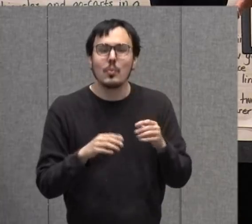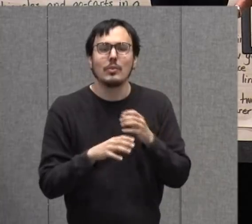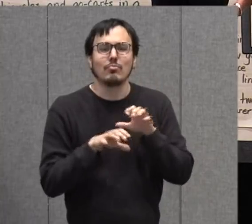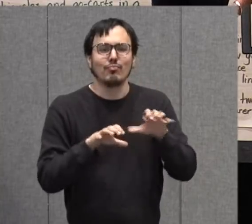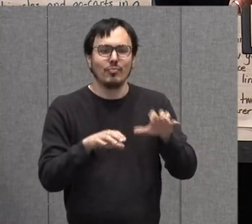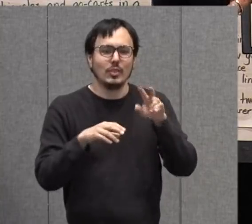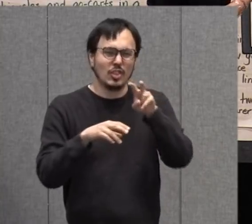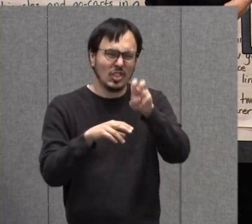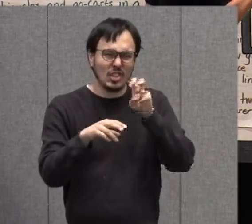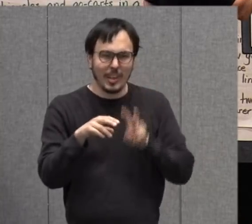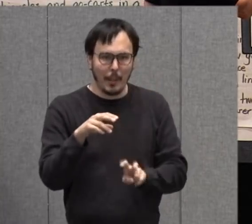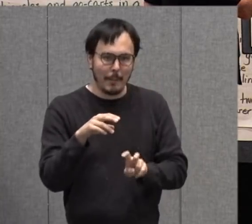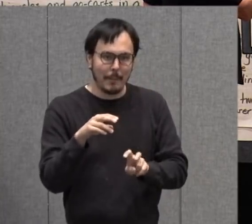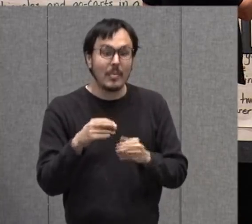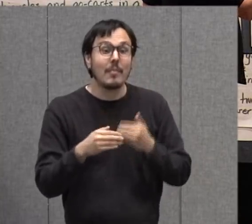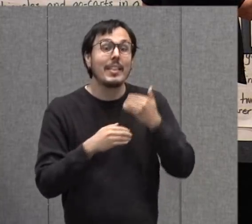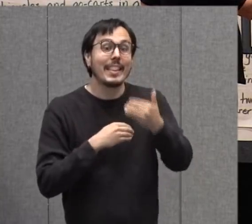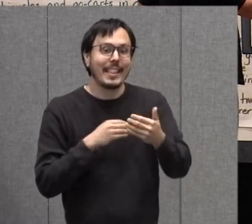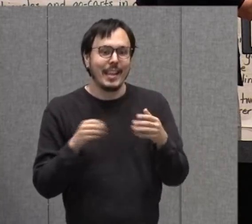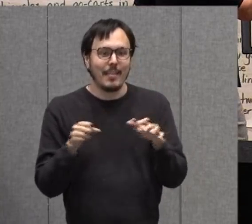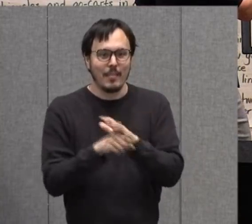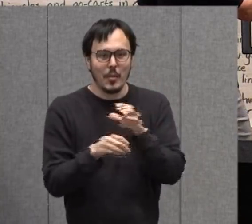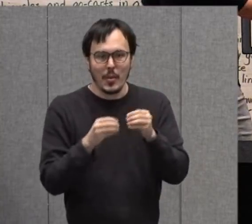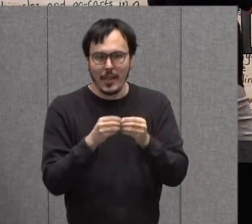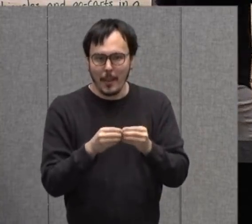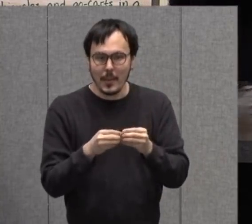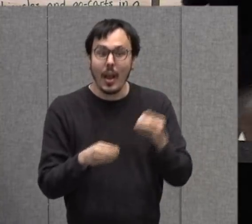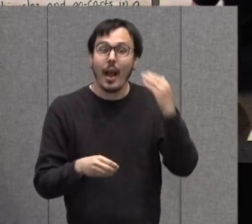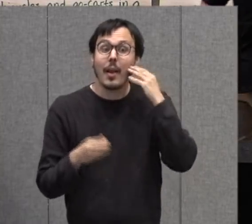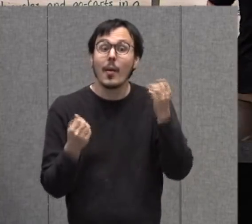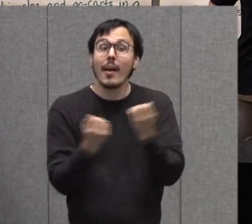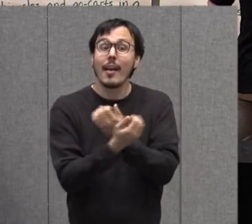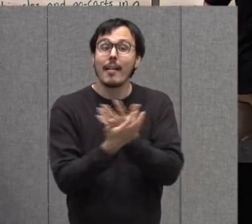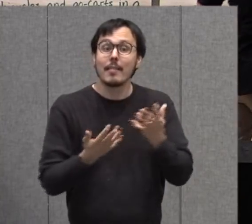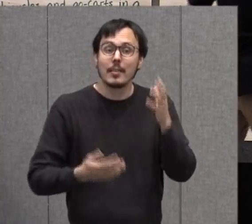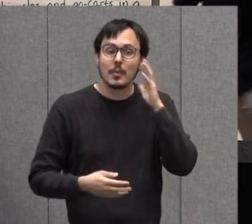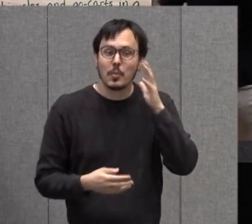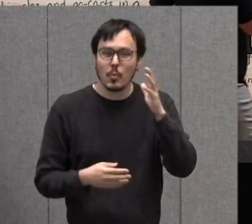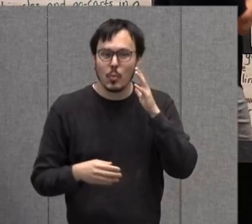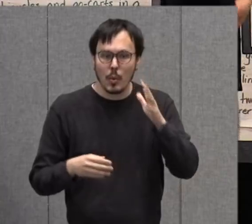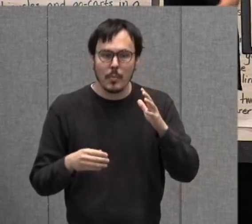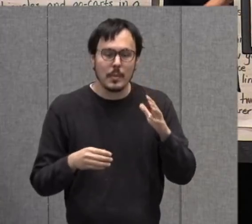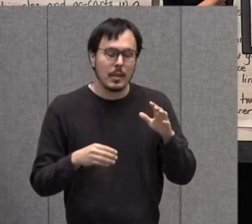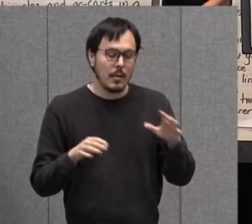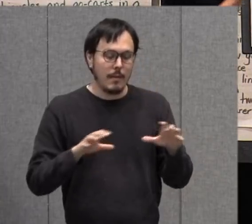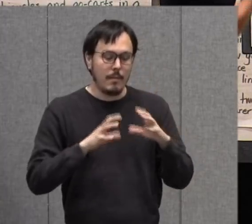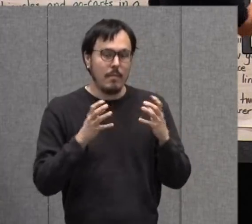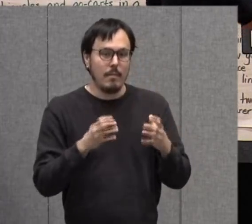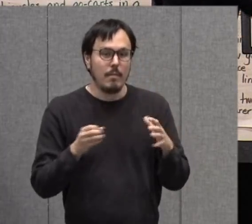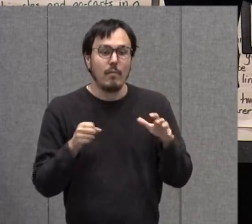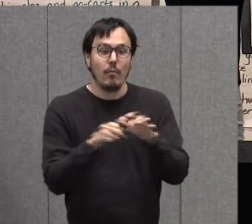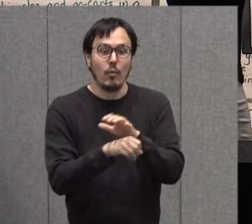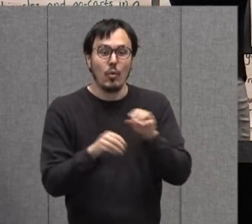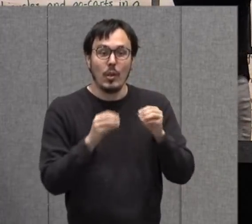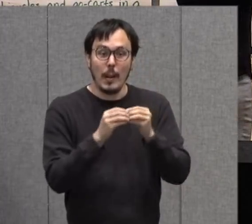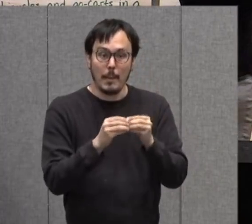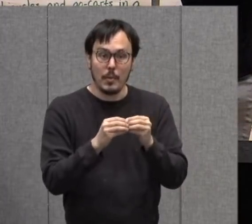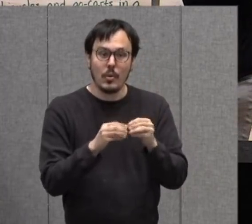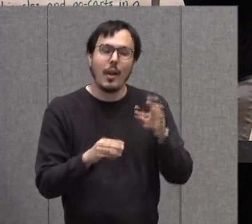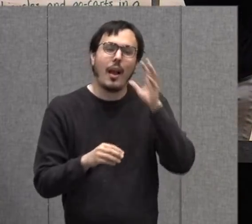So, since I know everything is going to be wholes or thirds, I'm going to add another third, see where I end up.